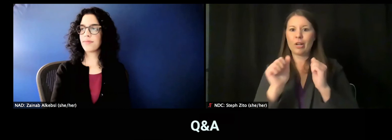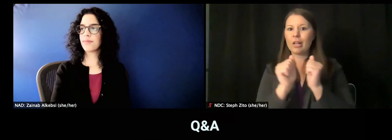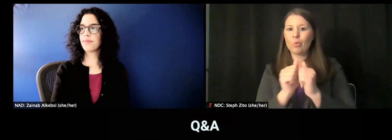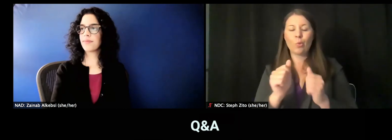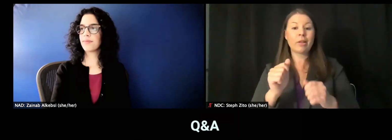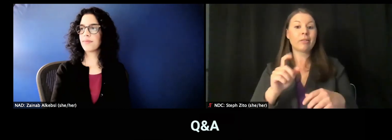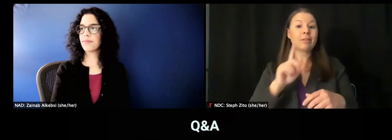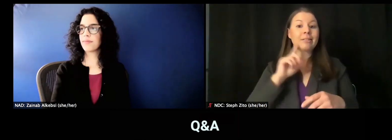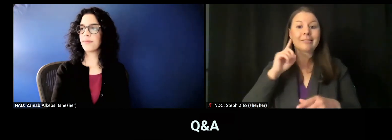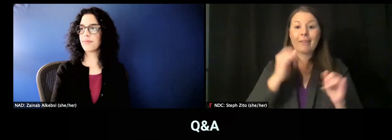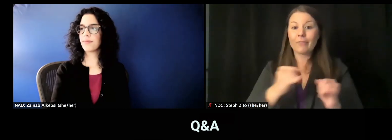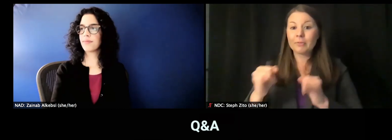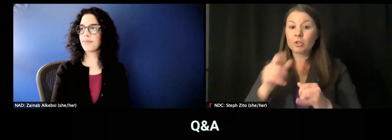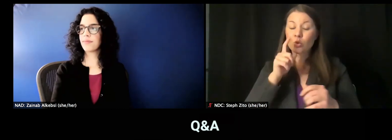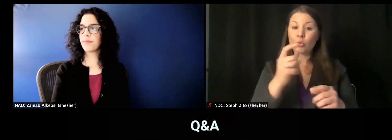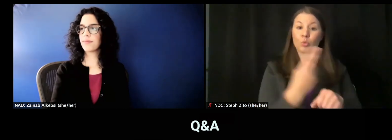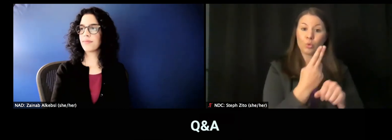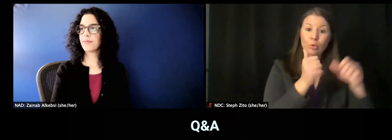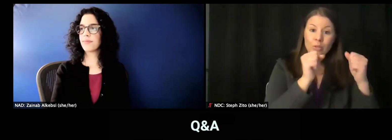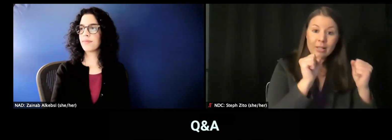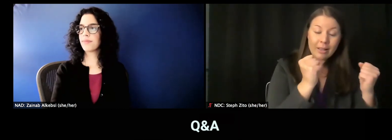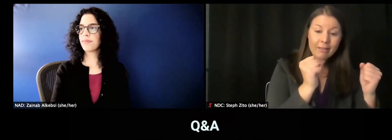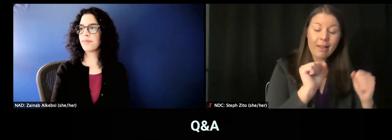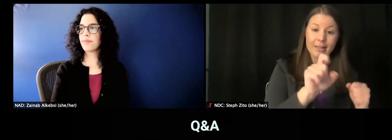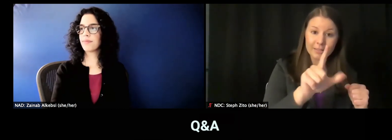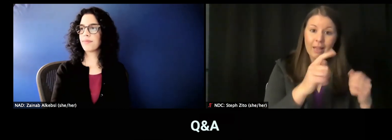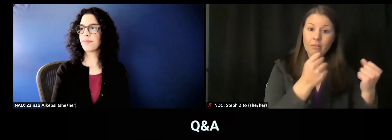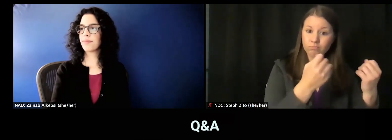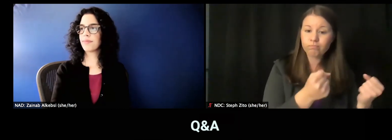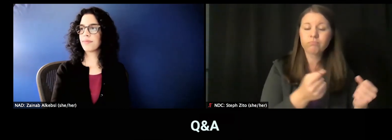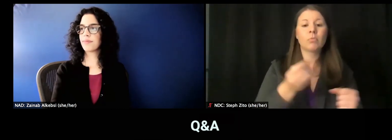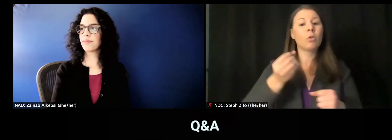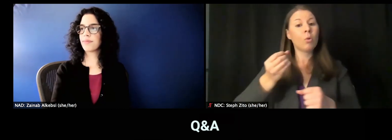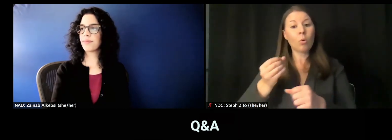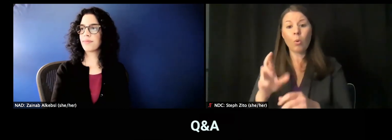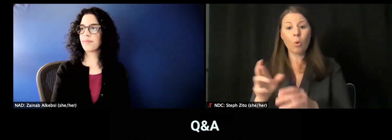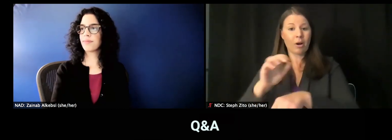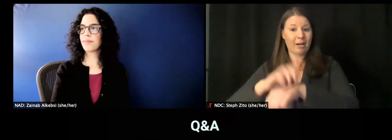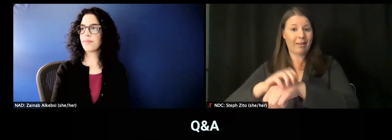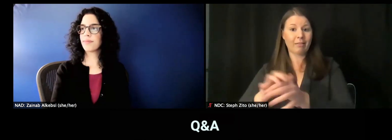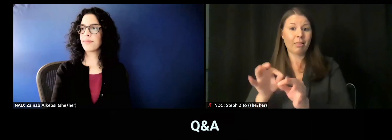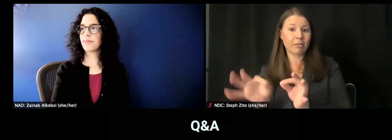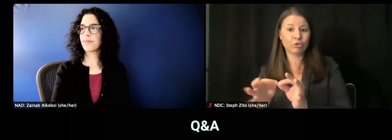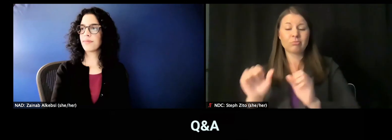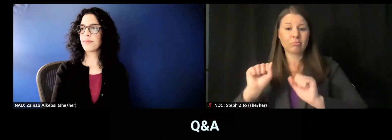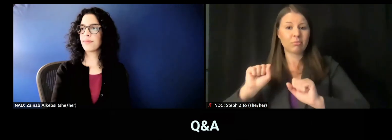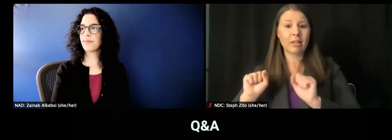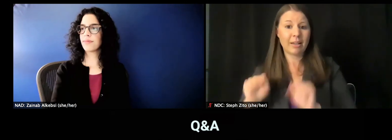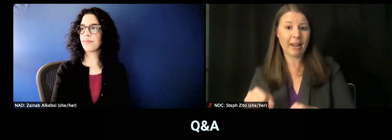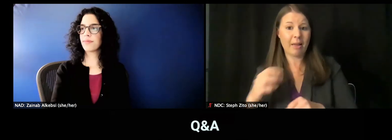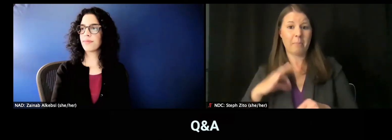The goal again is to provide effective communication for folks who use American Sign Language, and also people